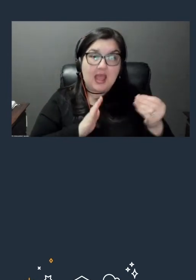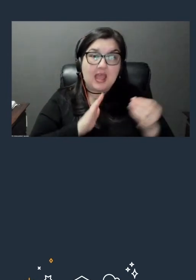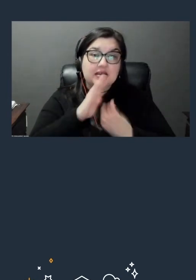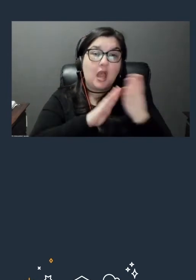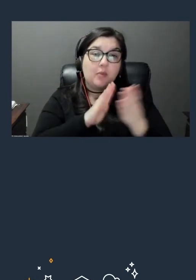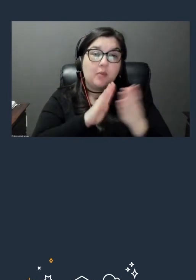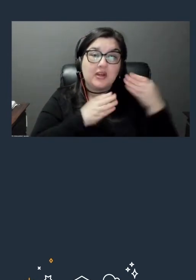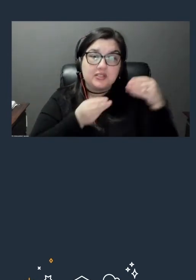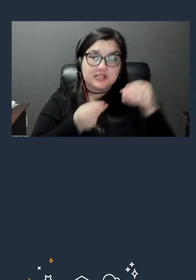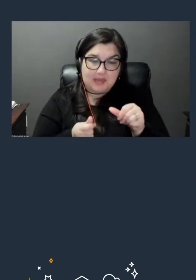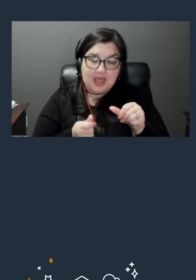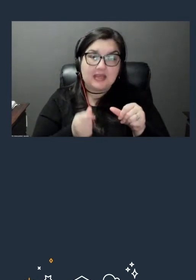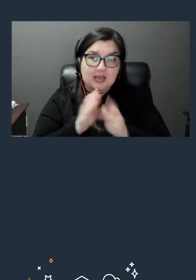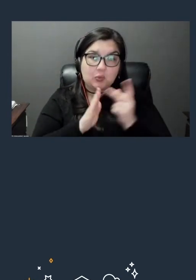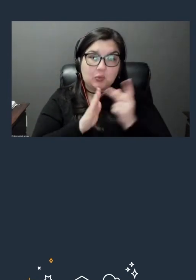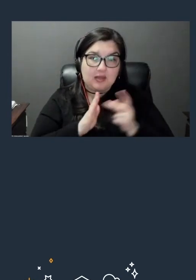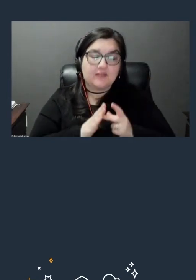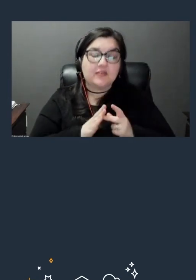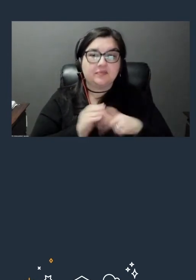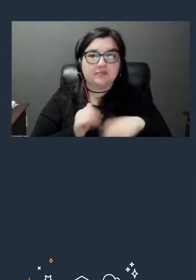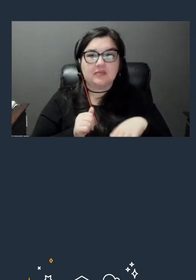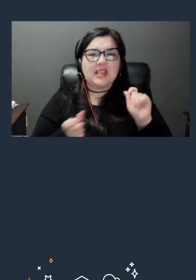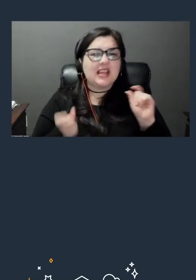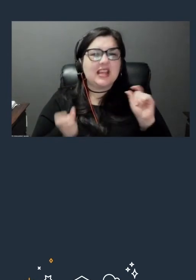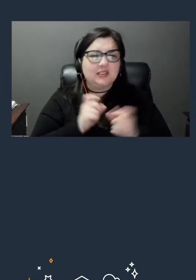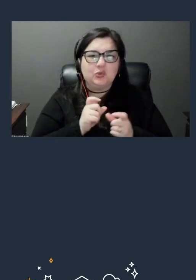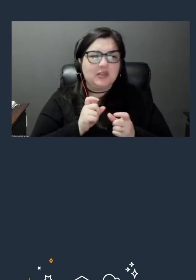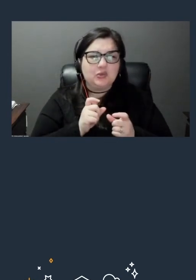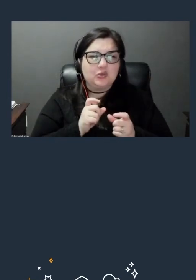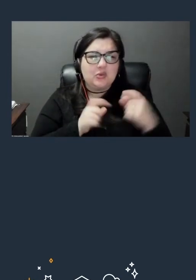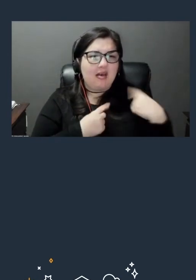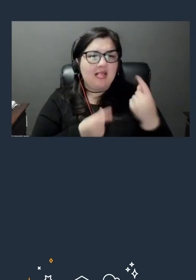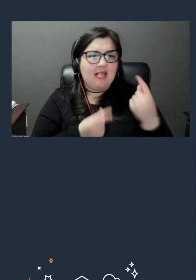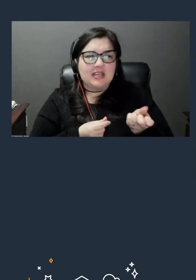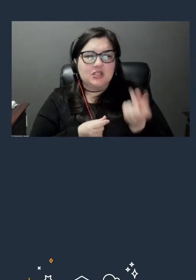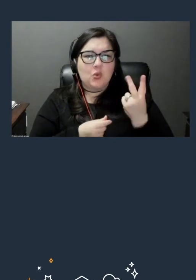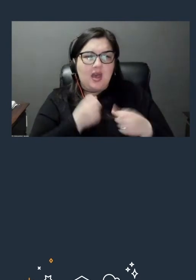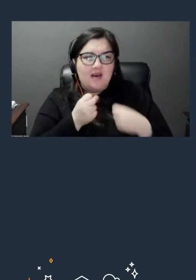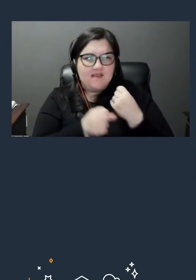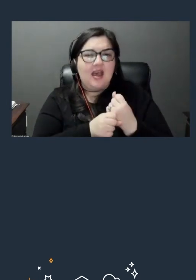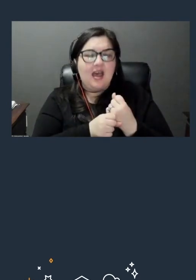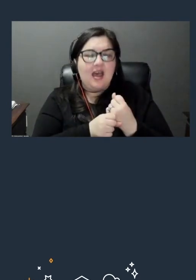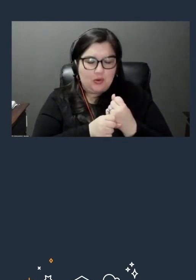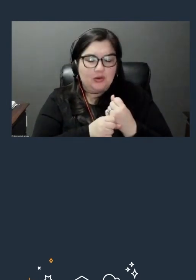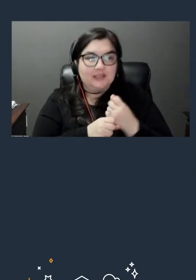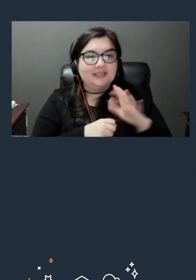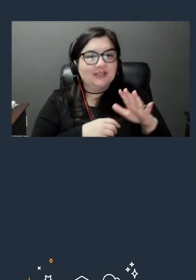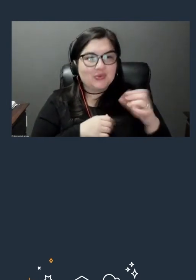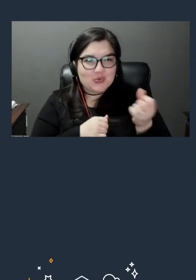Let's switch to last 12 hour and hit refresh. Okay, now we can see some metrics here.